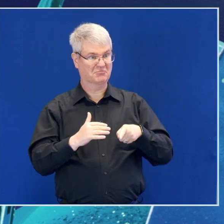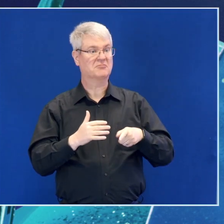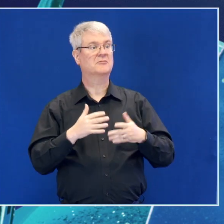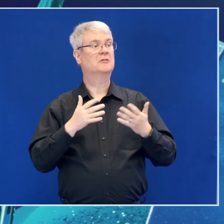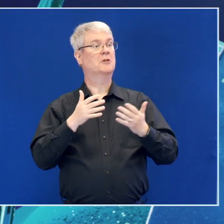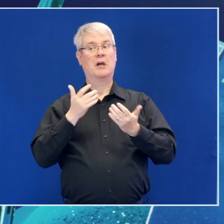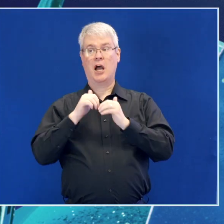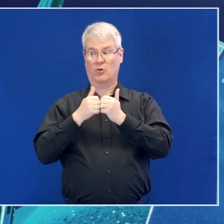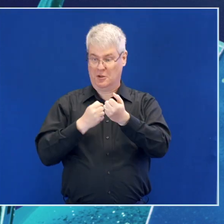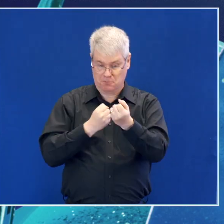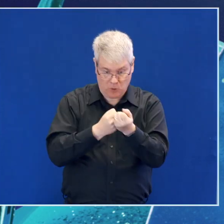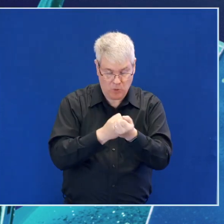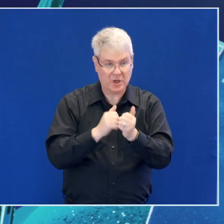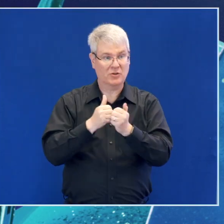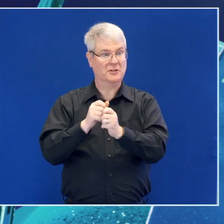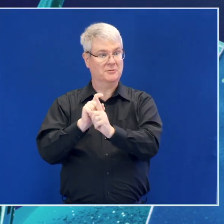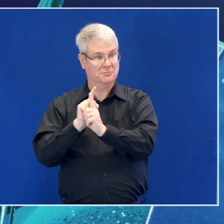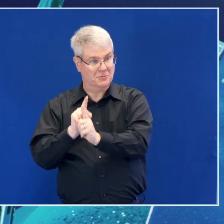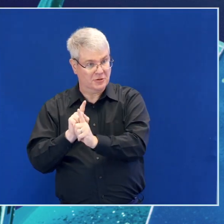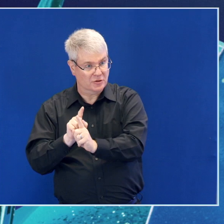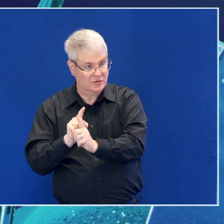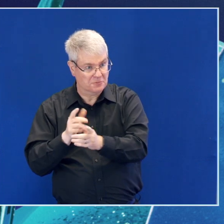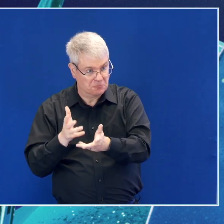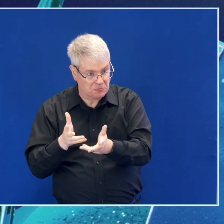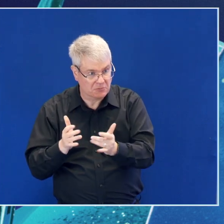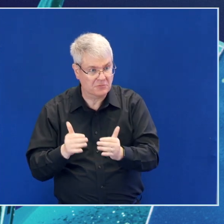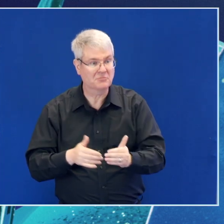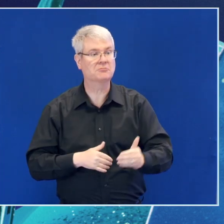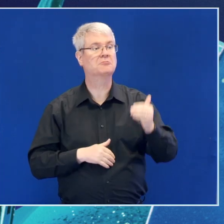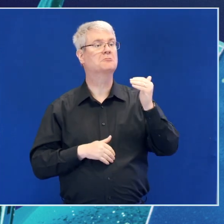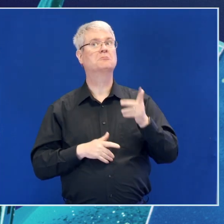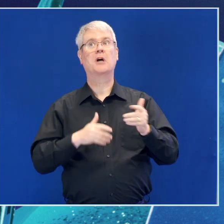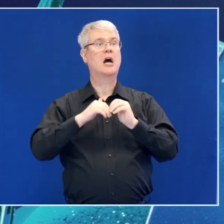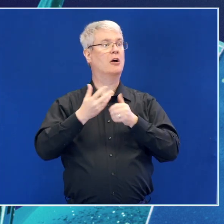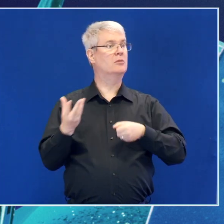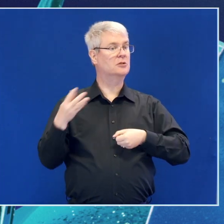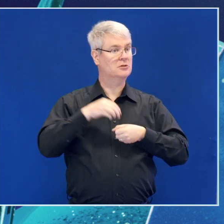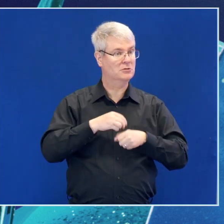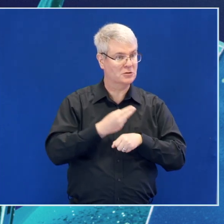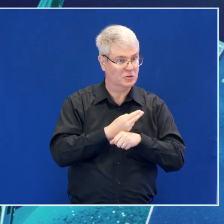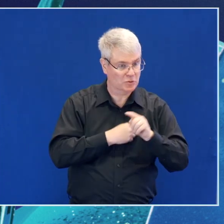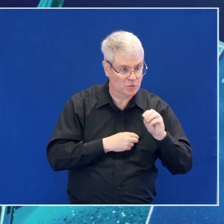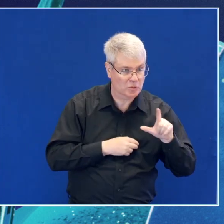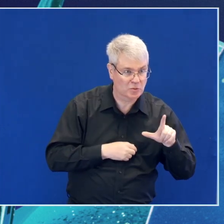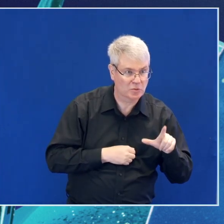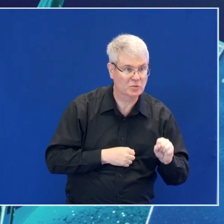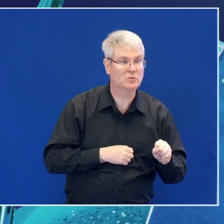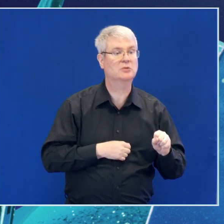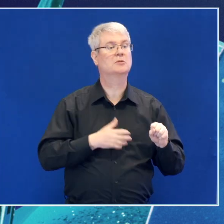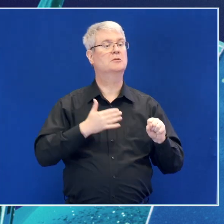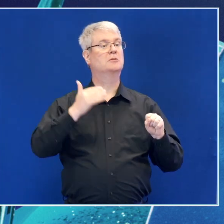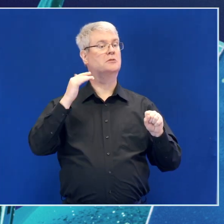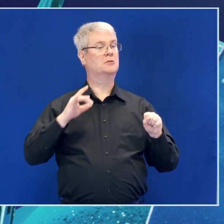Seven is use inclusive tools and technology. Check. We're doing it. Eight, focus on strengths.